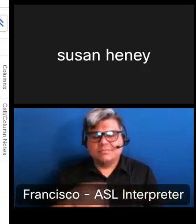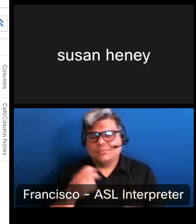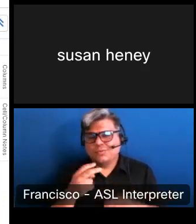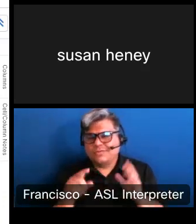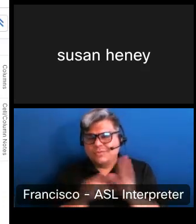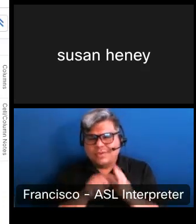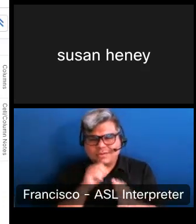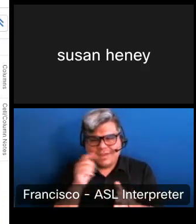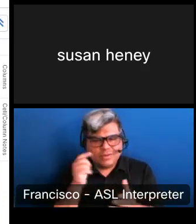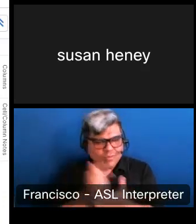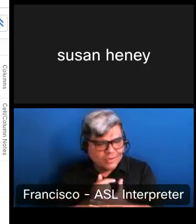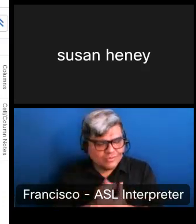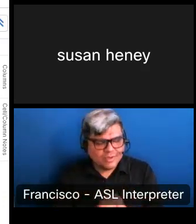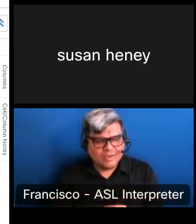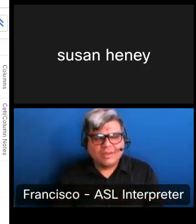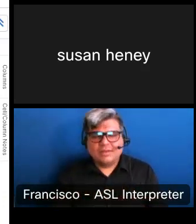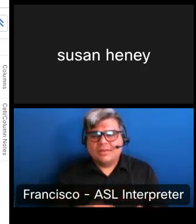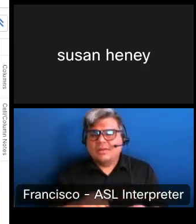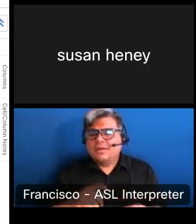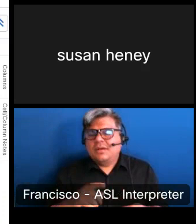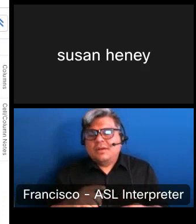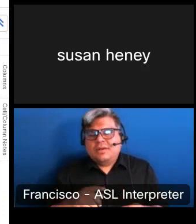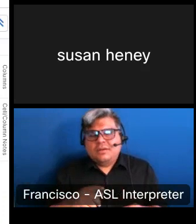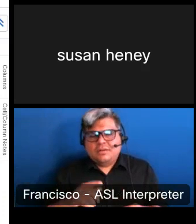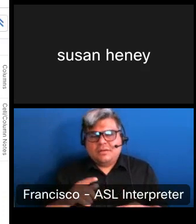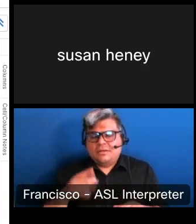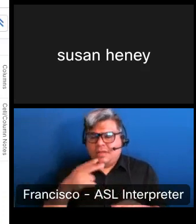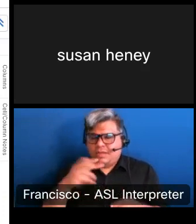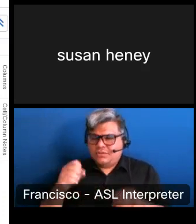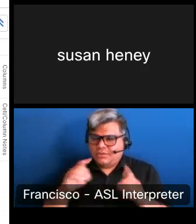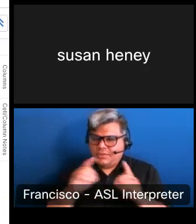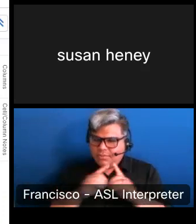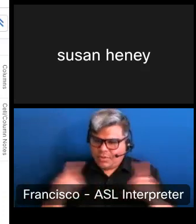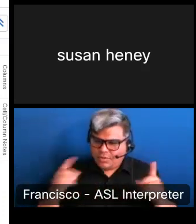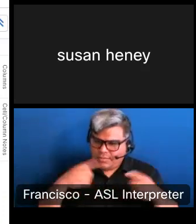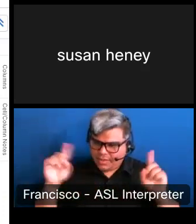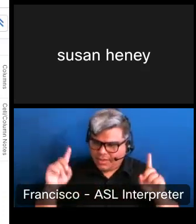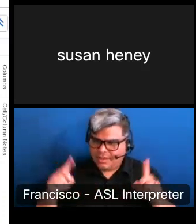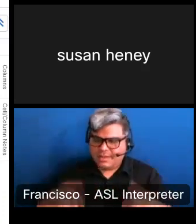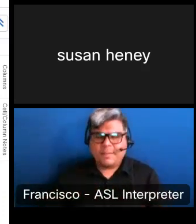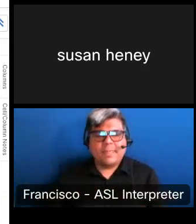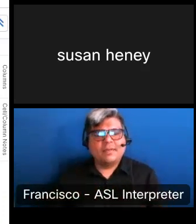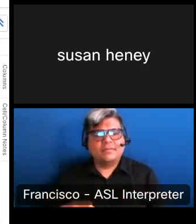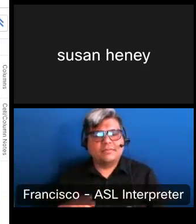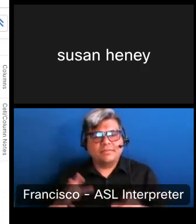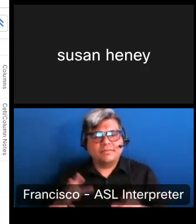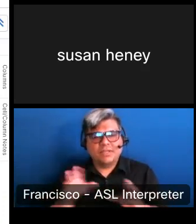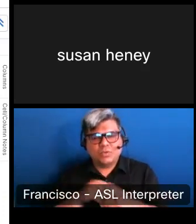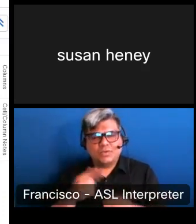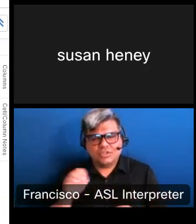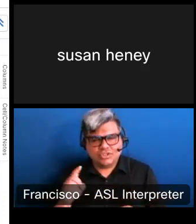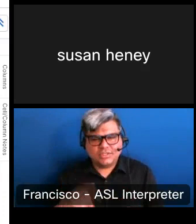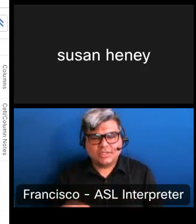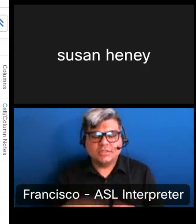those who have a high school diploma and that includes a GED, some college, some college one